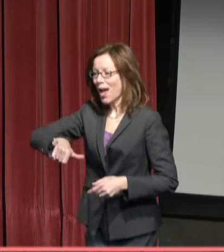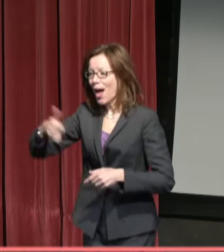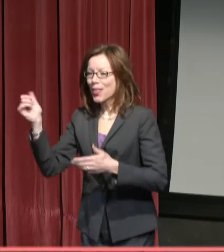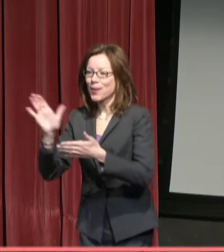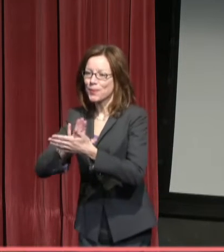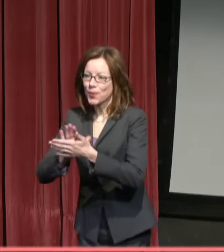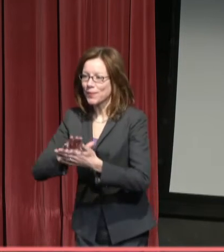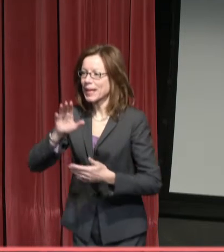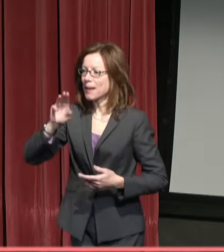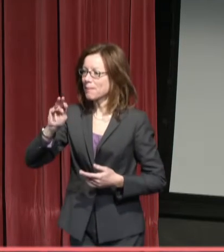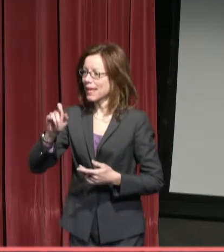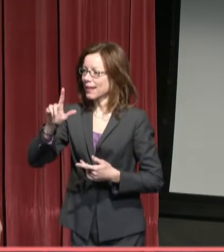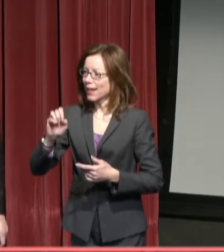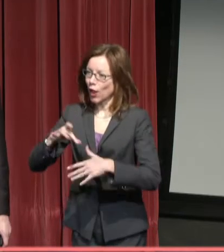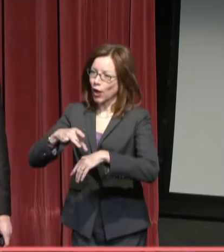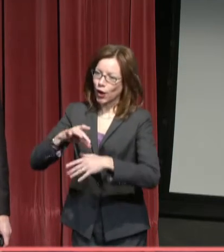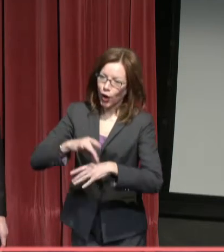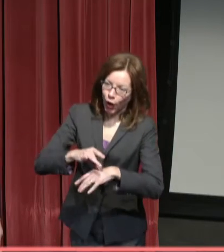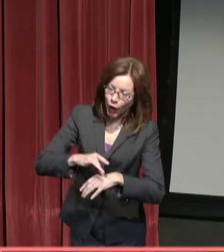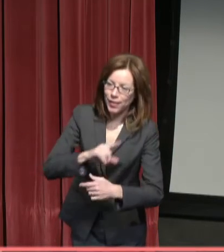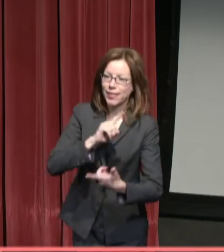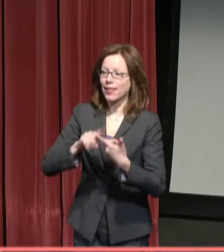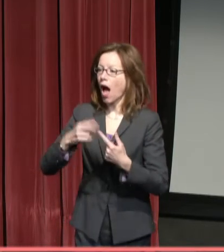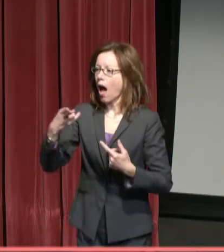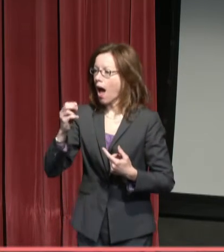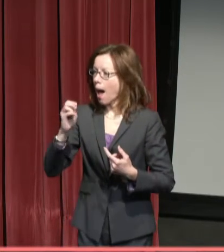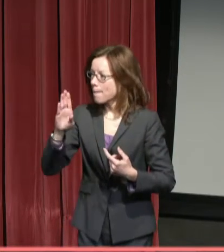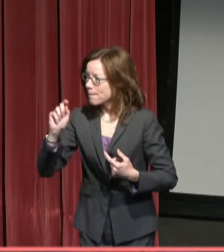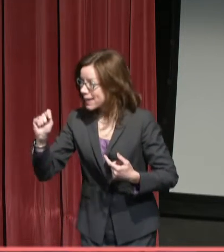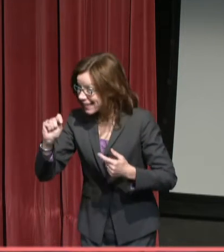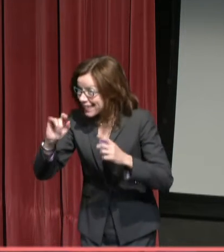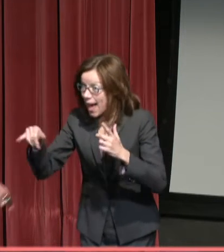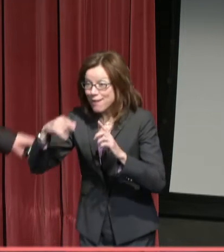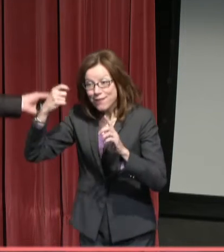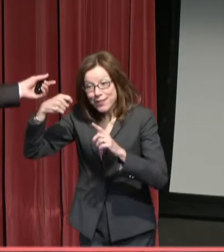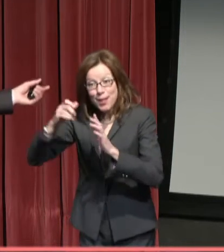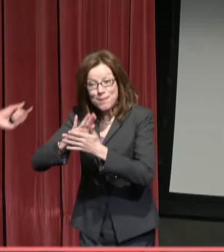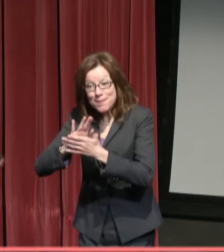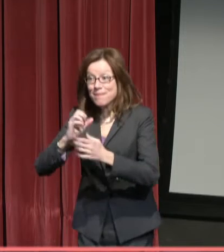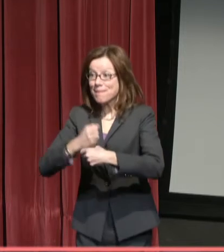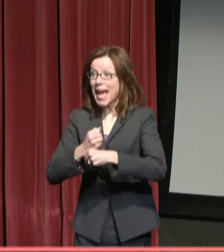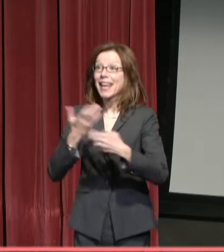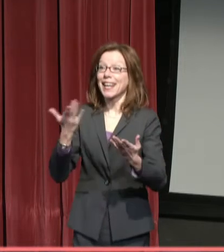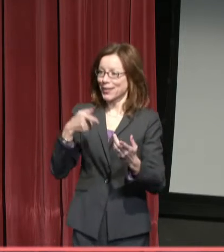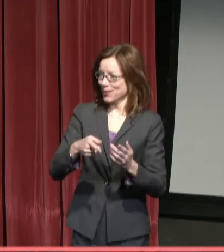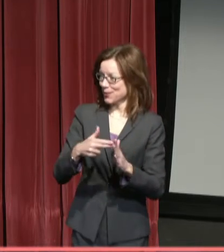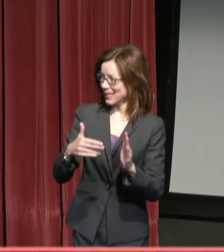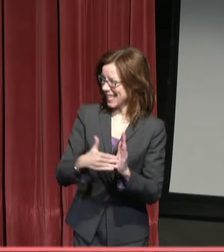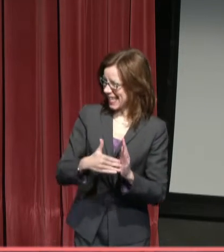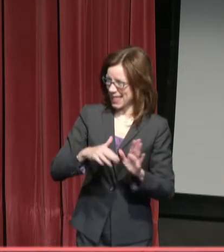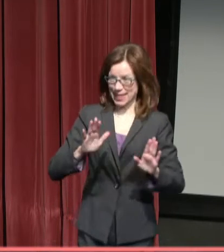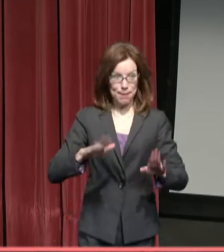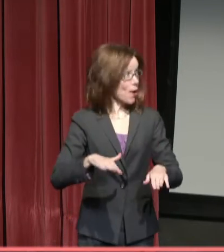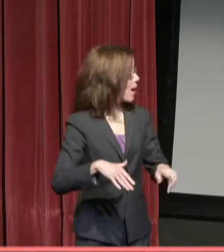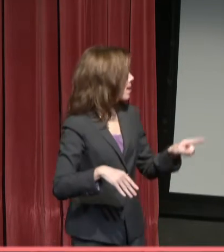and The Hobbit were all filmed in New Zealand and produced in New Zealand and we're very proud of that fact. The bottom picture is a view from the house